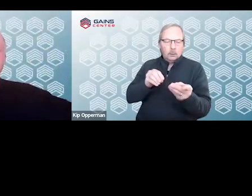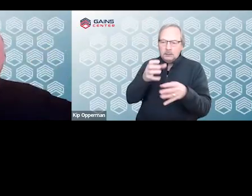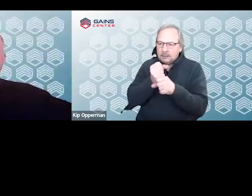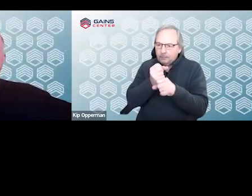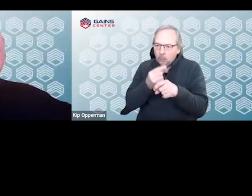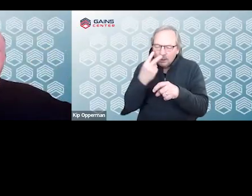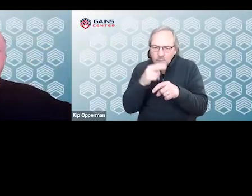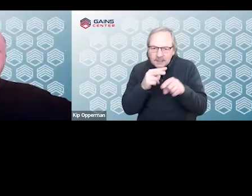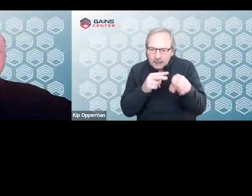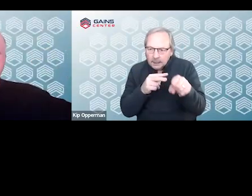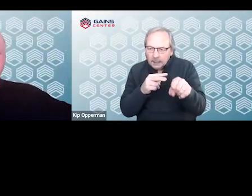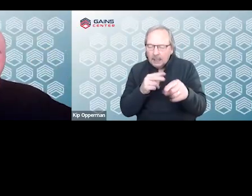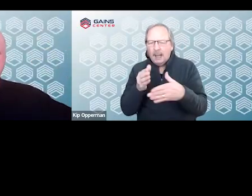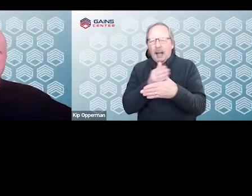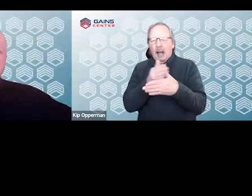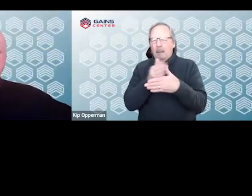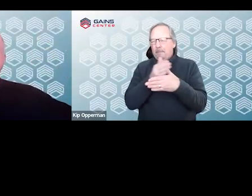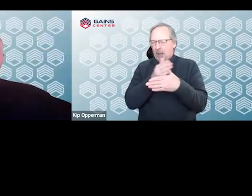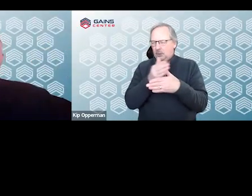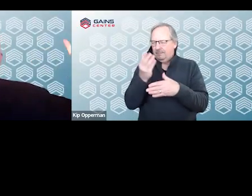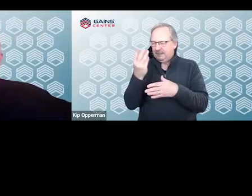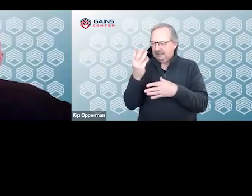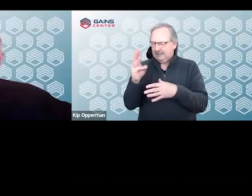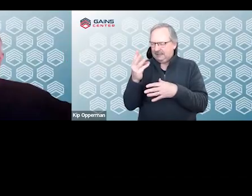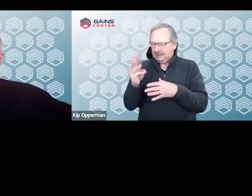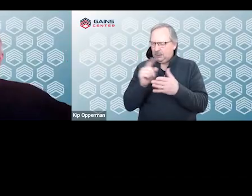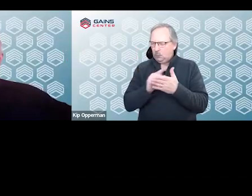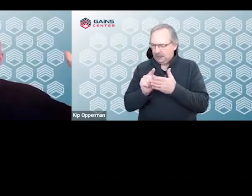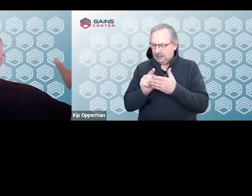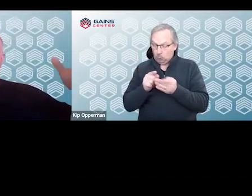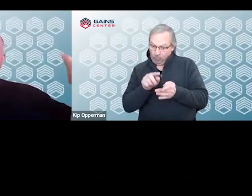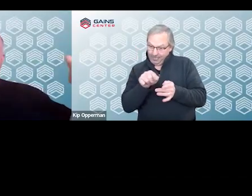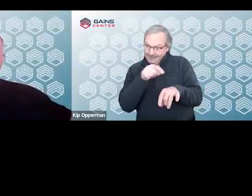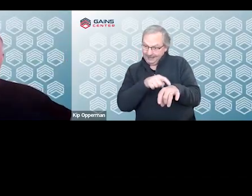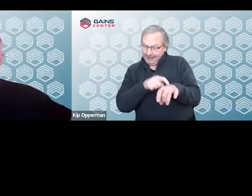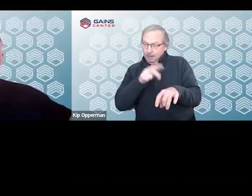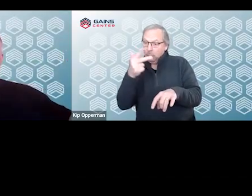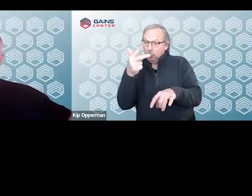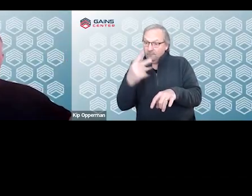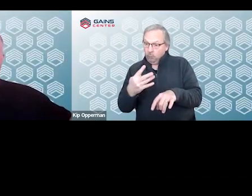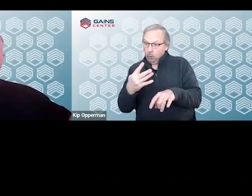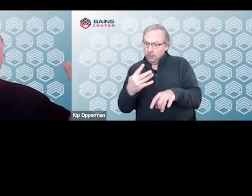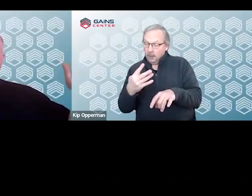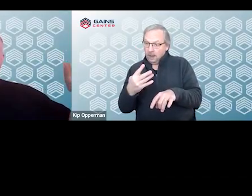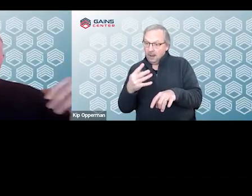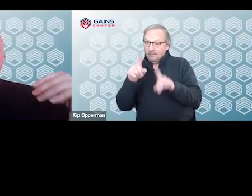on an average of about 16 weeks, during that time, three quarters of their urine tests are negative.